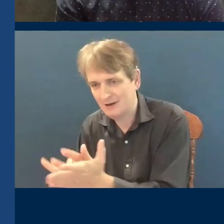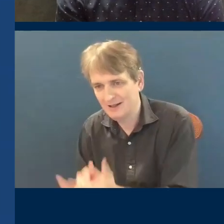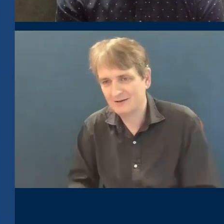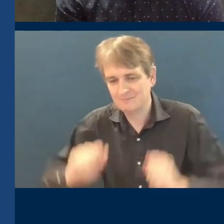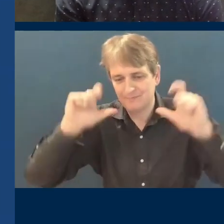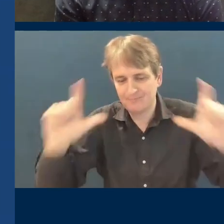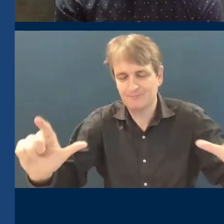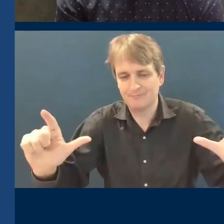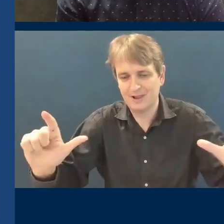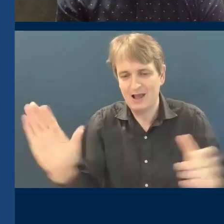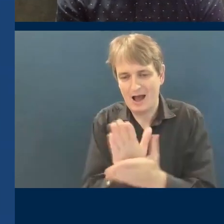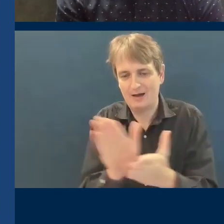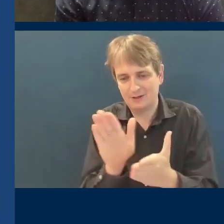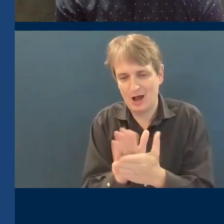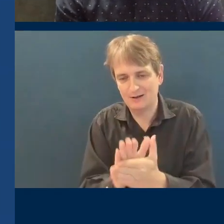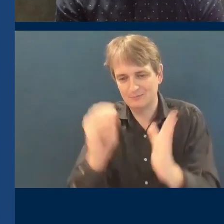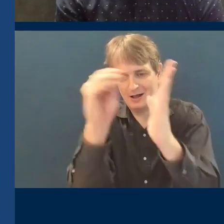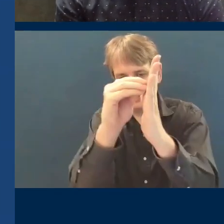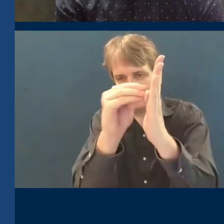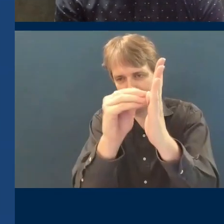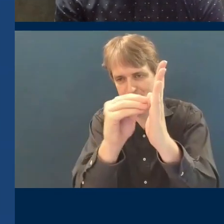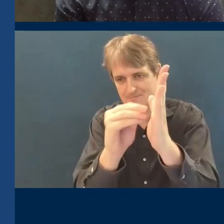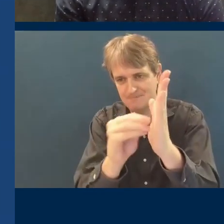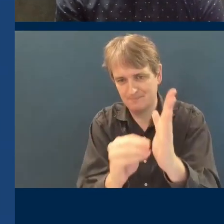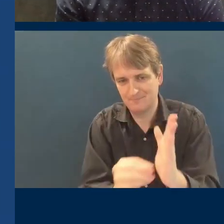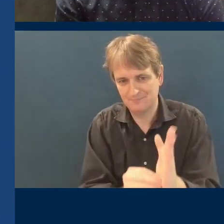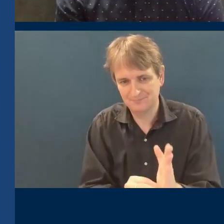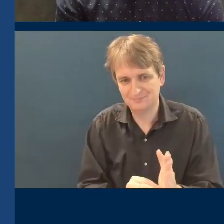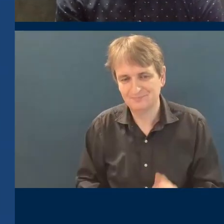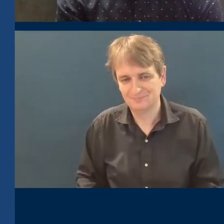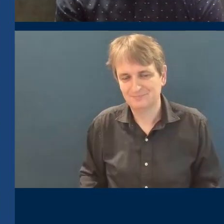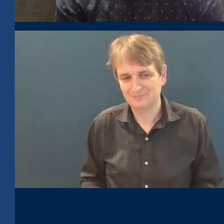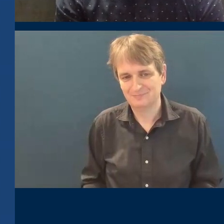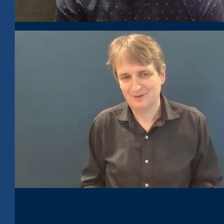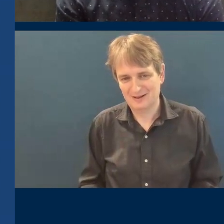having their laptop or tablet up is able to have a copy of the notes.